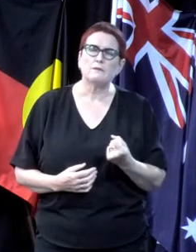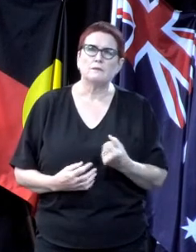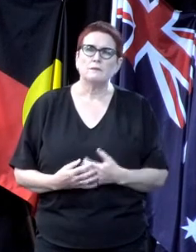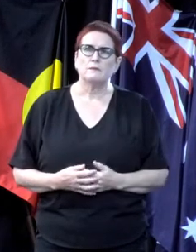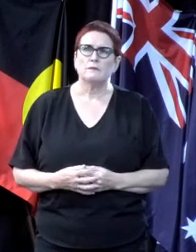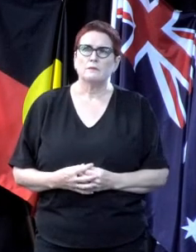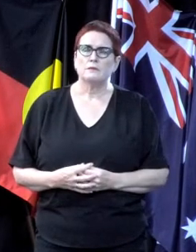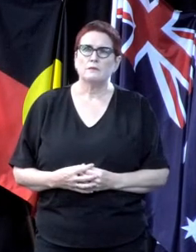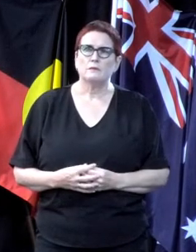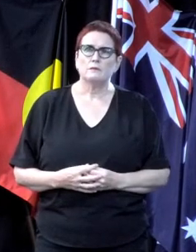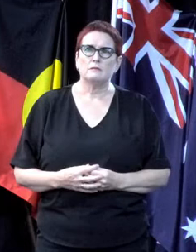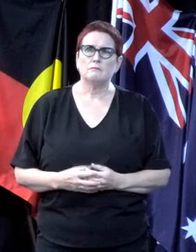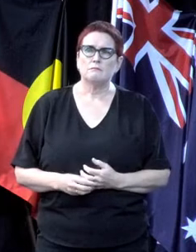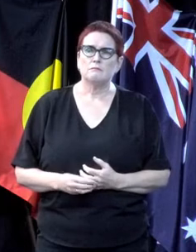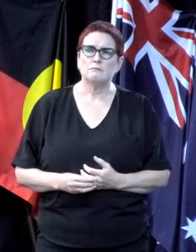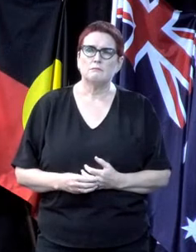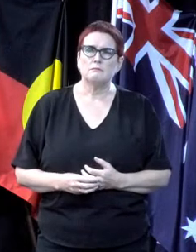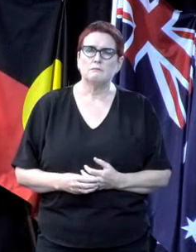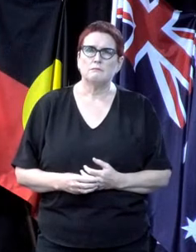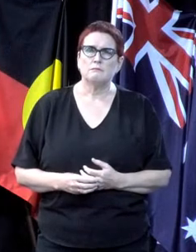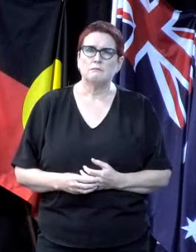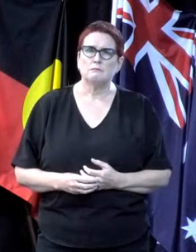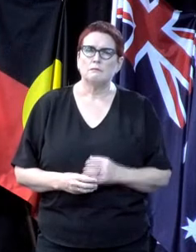we decided to review our inclusive practices.